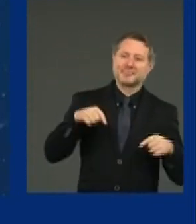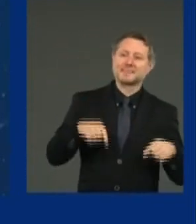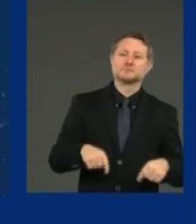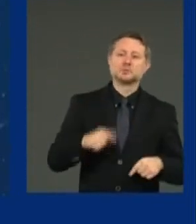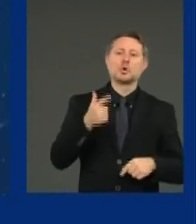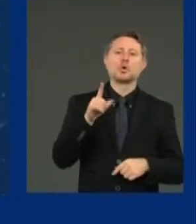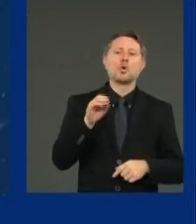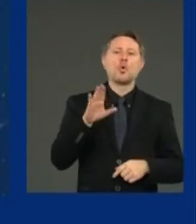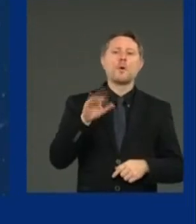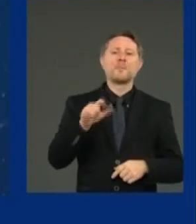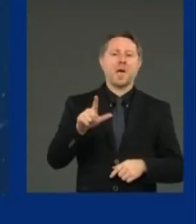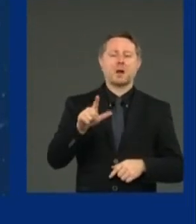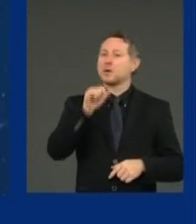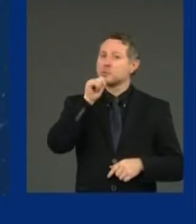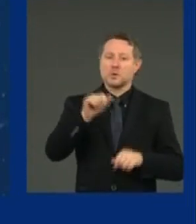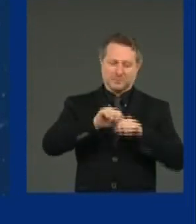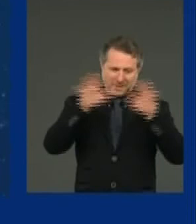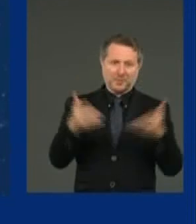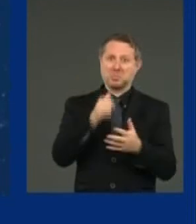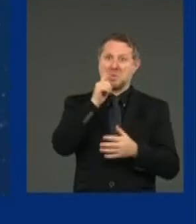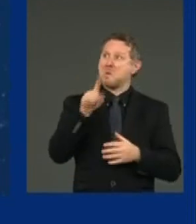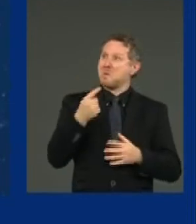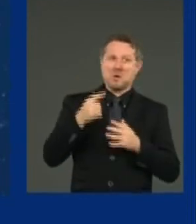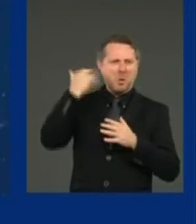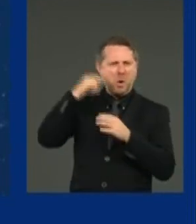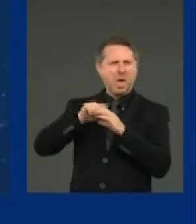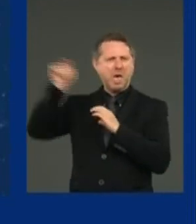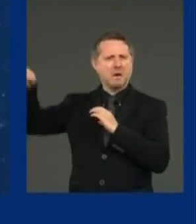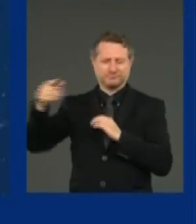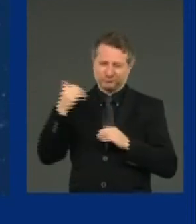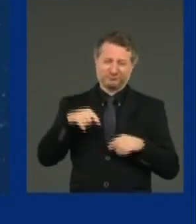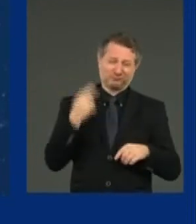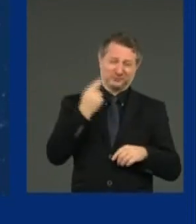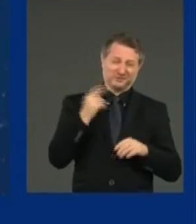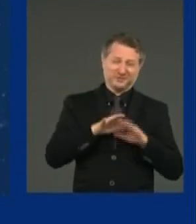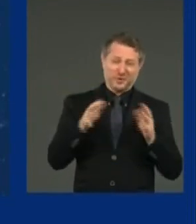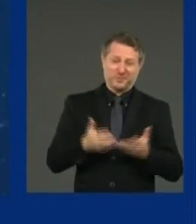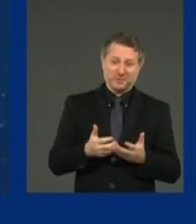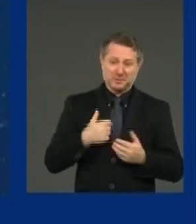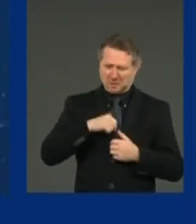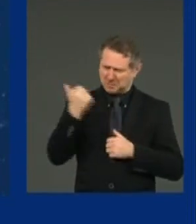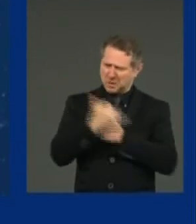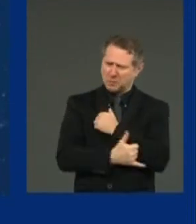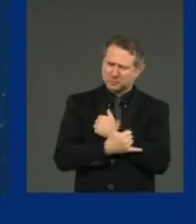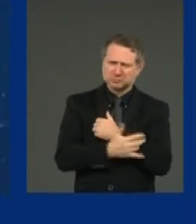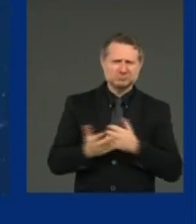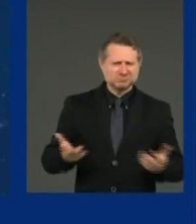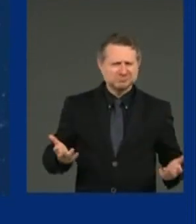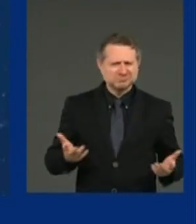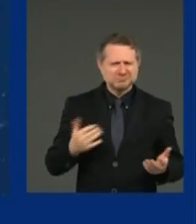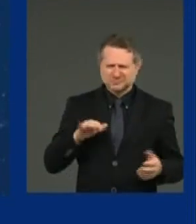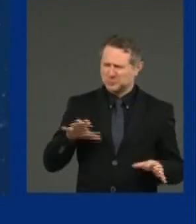LONDON BUT I CAN TELL YOU THIS. THIS IS A GLOBAL PANDEMIC AND WAS WE ARE NOW DOING, OTHER